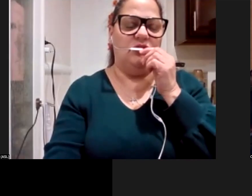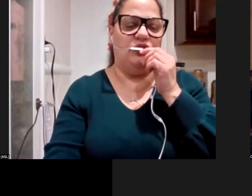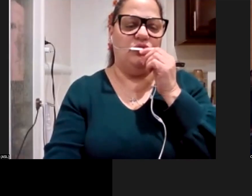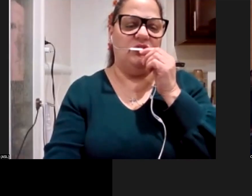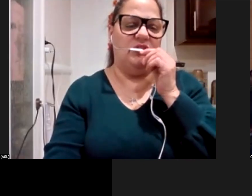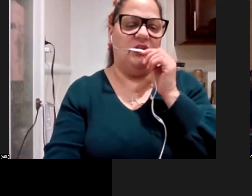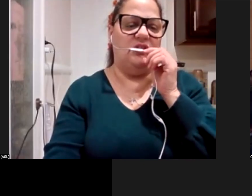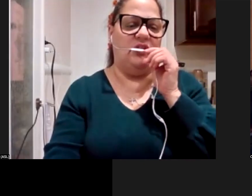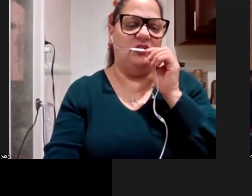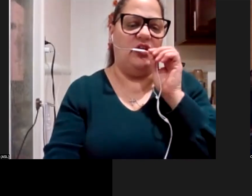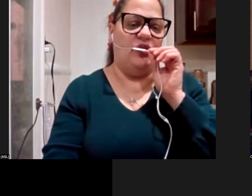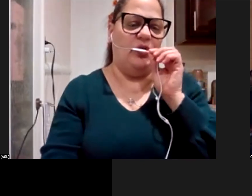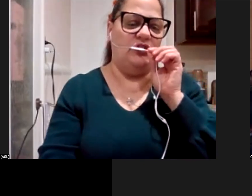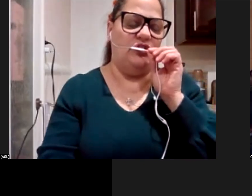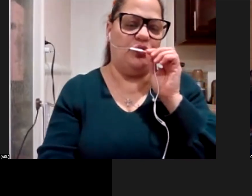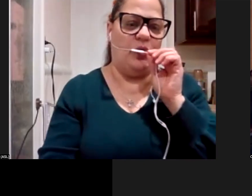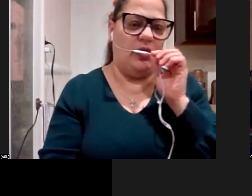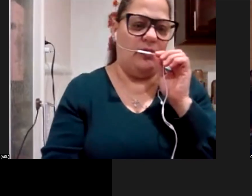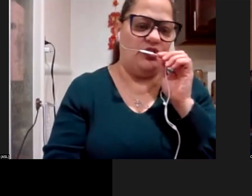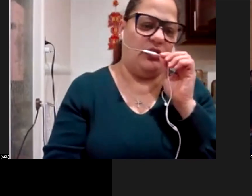[MICHELLE] Susan said it is here in Detroit, Michigan.